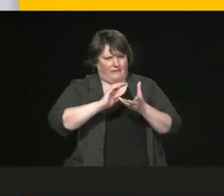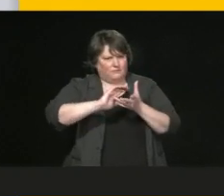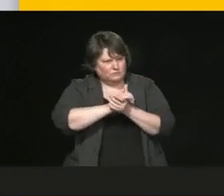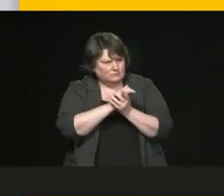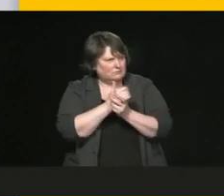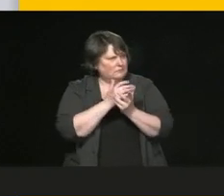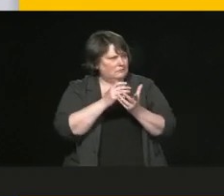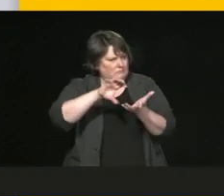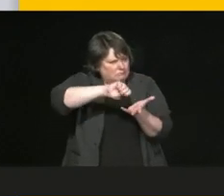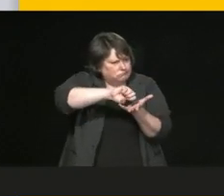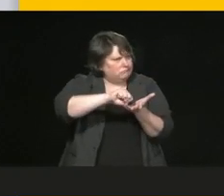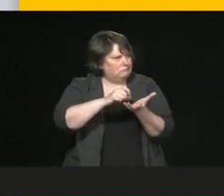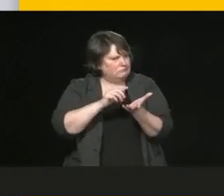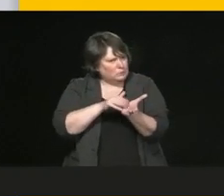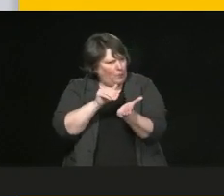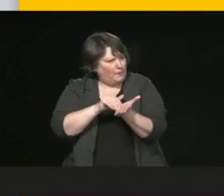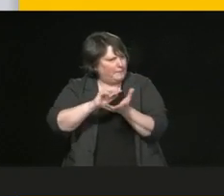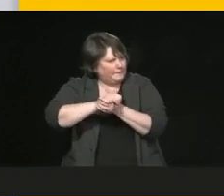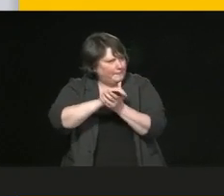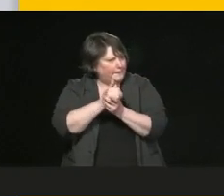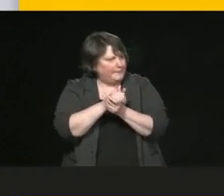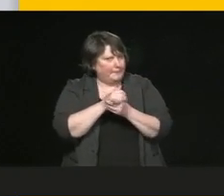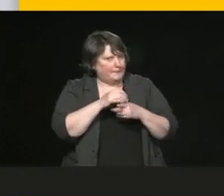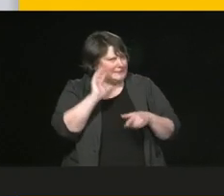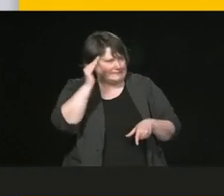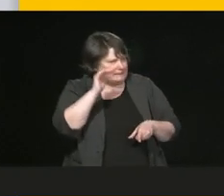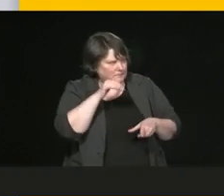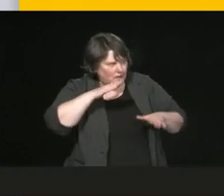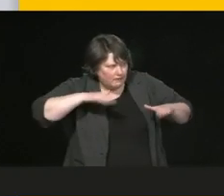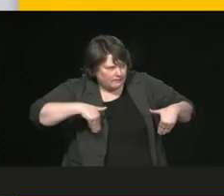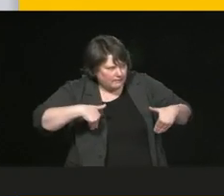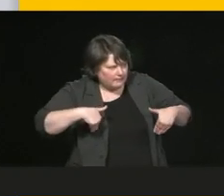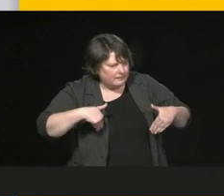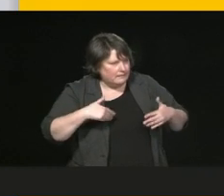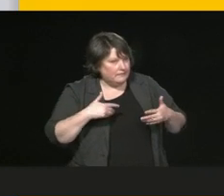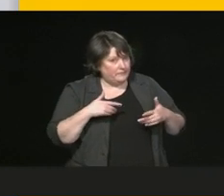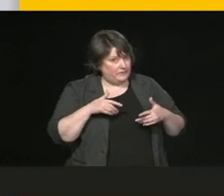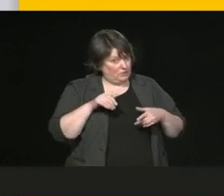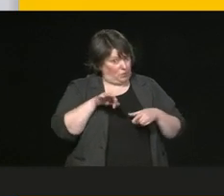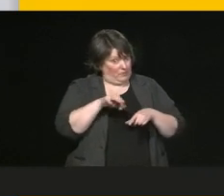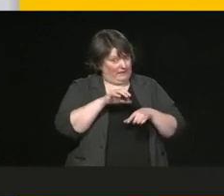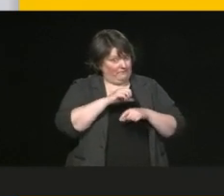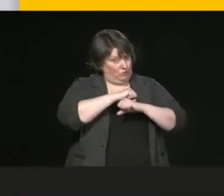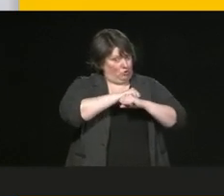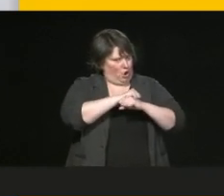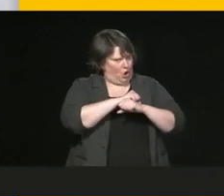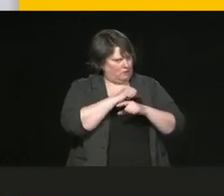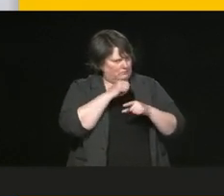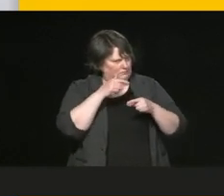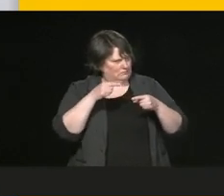THAT CORRECTIONS CANADA HAS PREVIOUSLY SAID THEY'RE PROVIDING SOAP AND HAND SANITIZER. BY ALL ACCOUNTS, THOSE THINGS